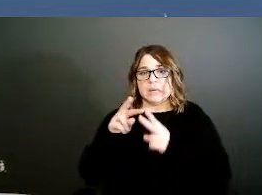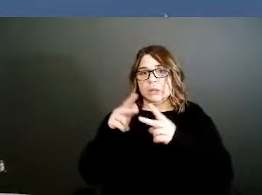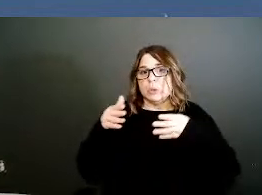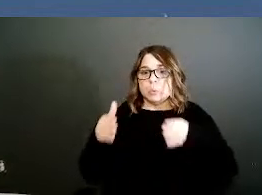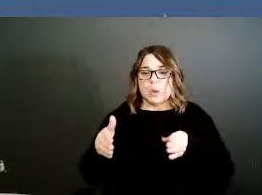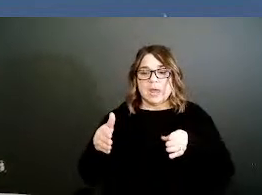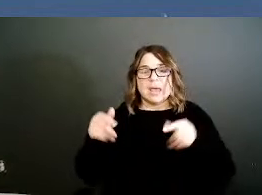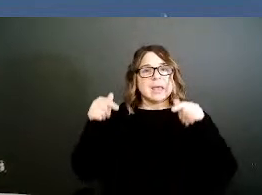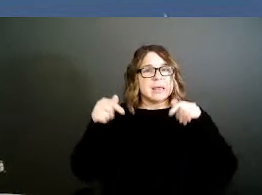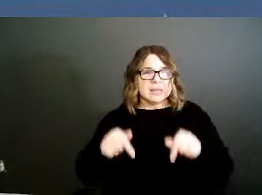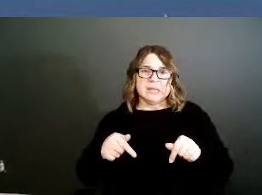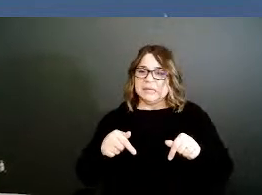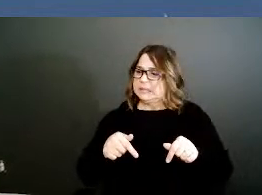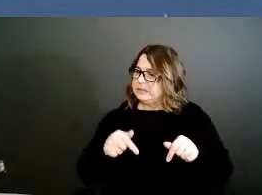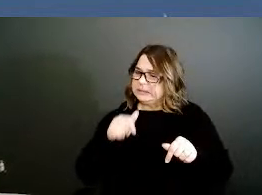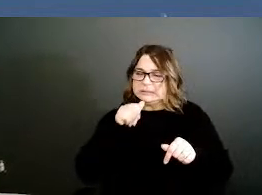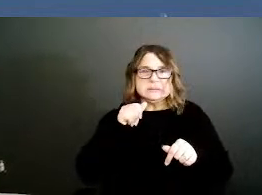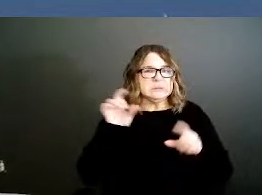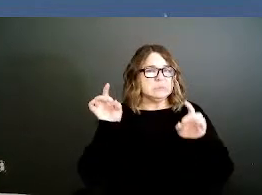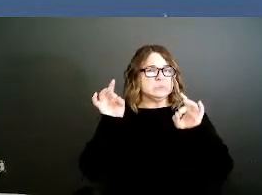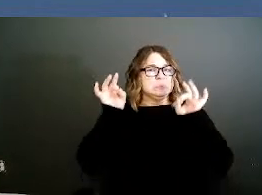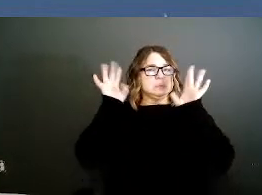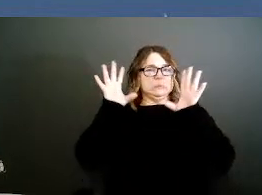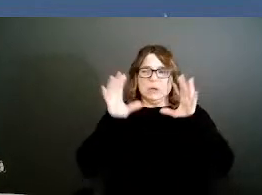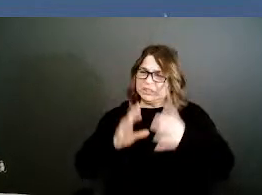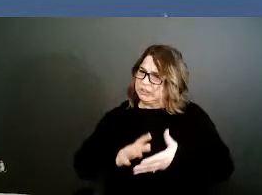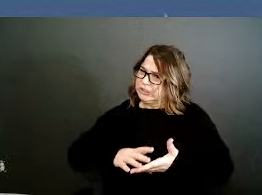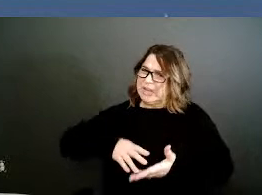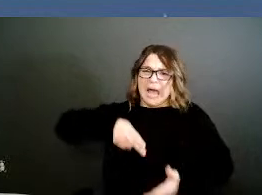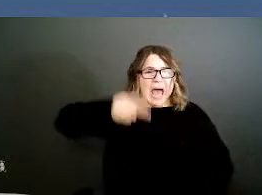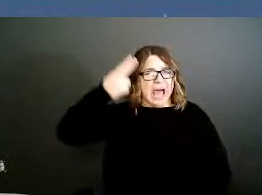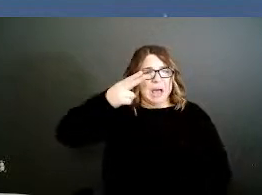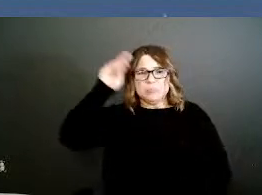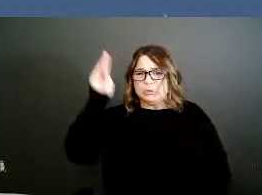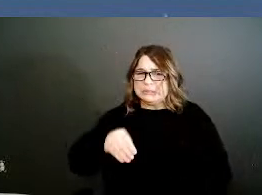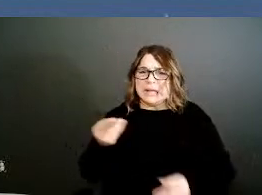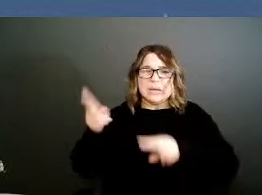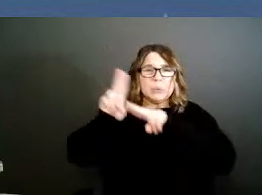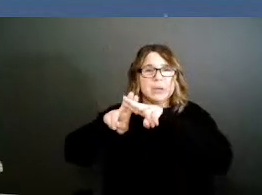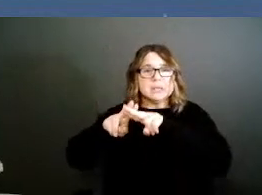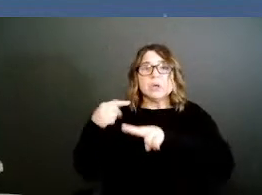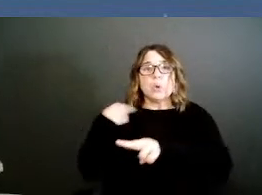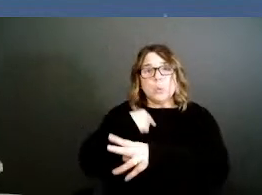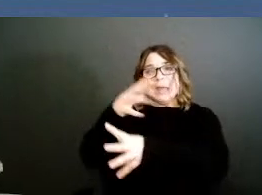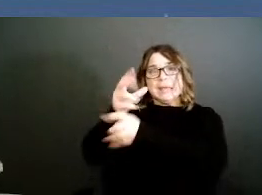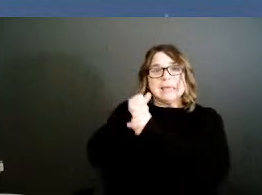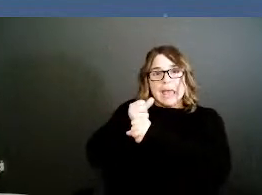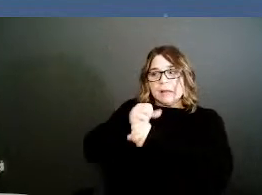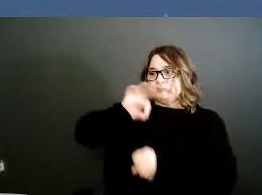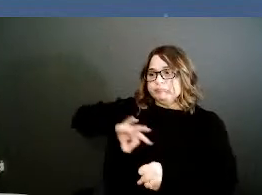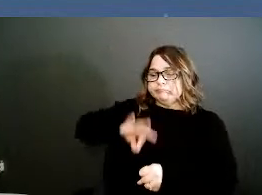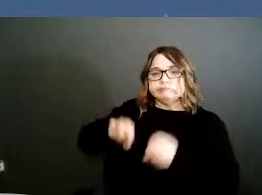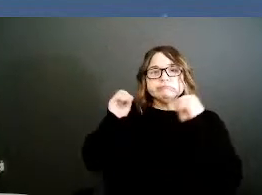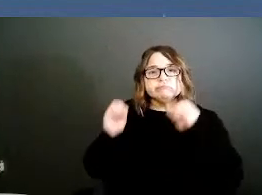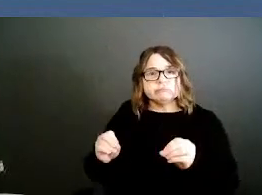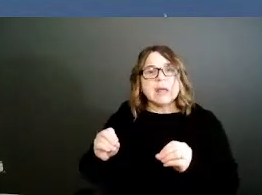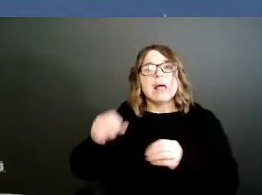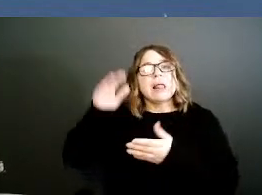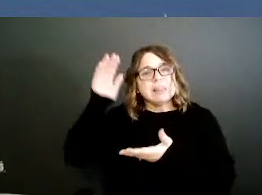NOW LESS OF THE TYPE OF POLICING WE HAVE BEEN RECEIVING IS A GOOD THING. BUT HAVING FAR FEWER OFFICERS WHILE PAYING MORE FOR POLICING IS SIMPLY INEXCUSABLE.